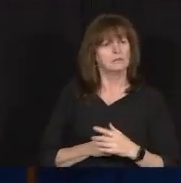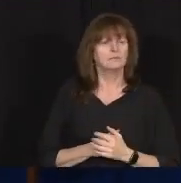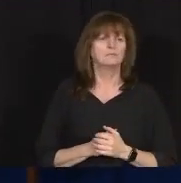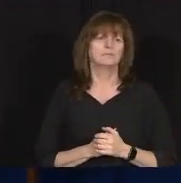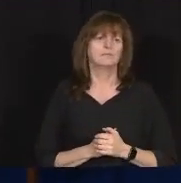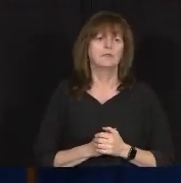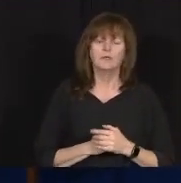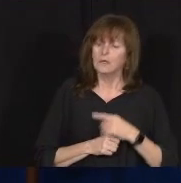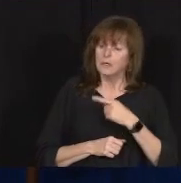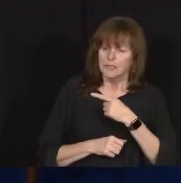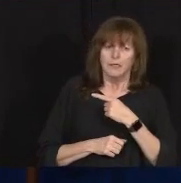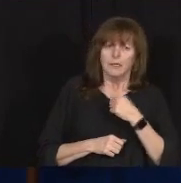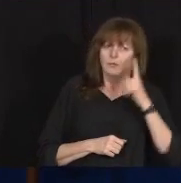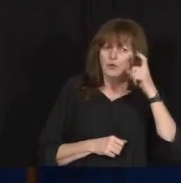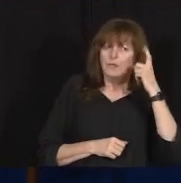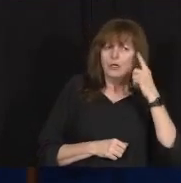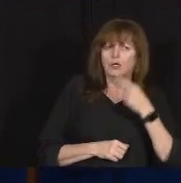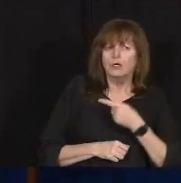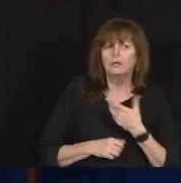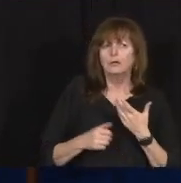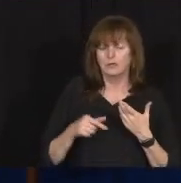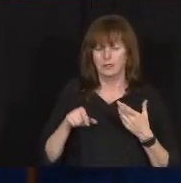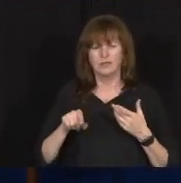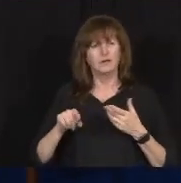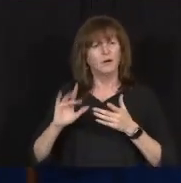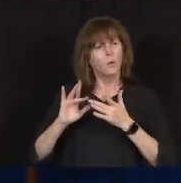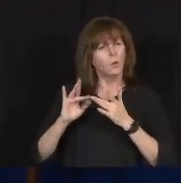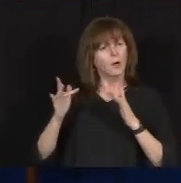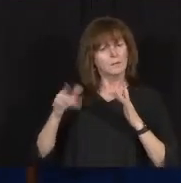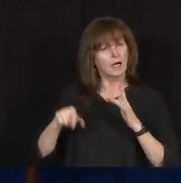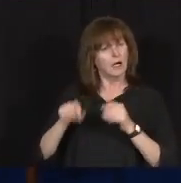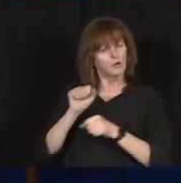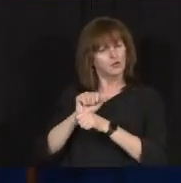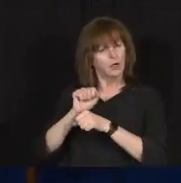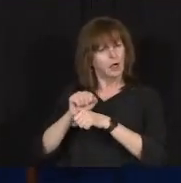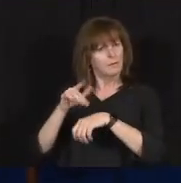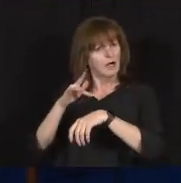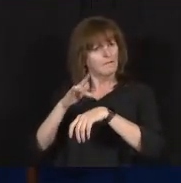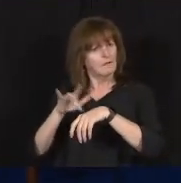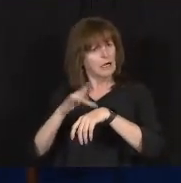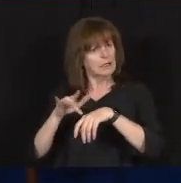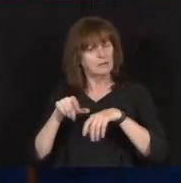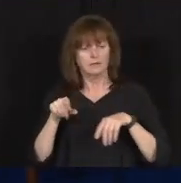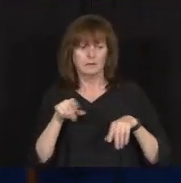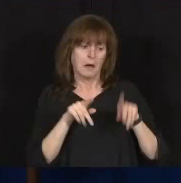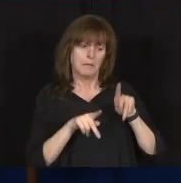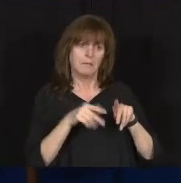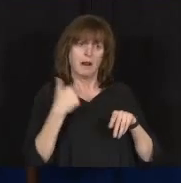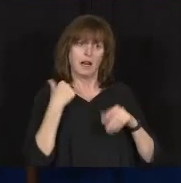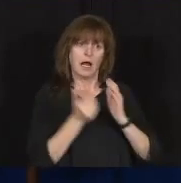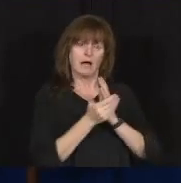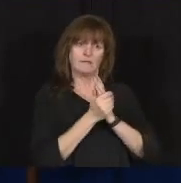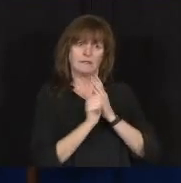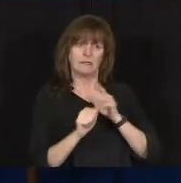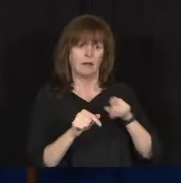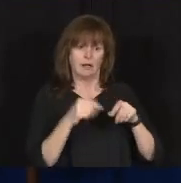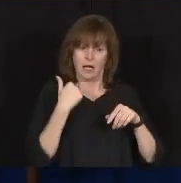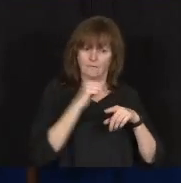tal that you are launching for people with medical training. W ould this include people trained internationally?